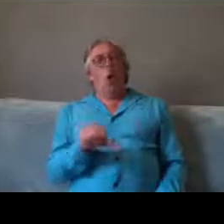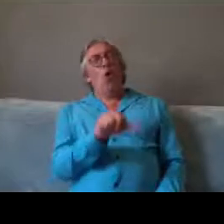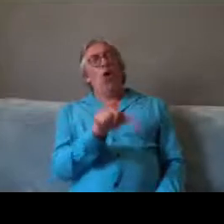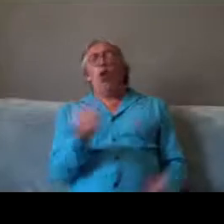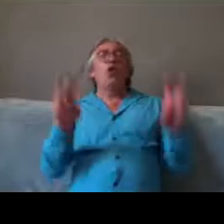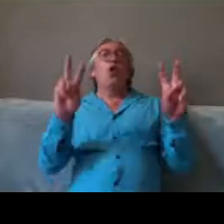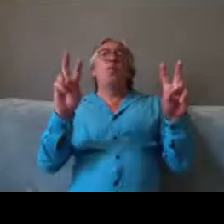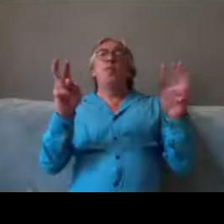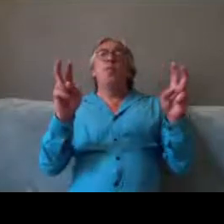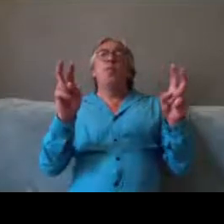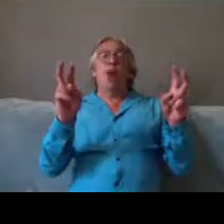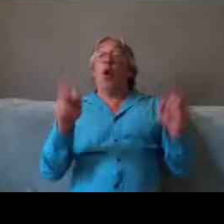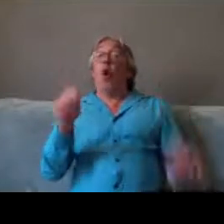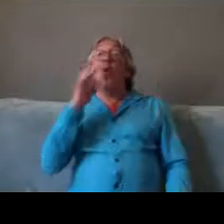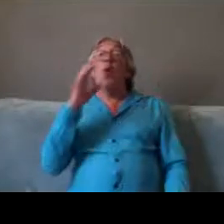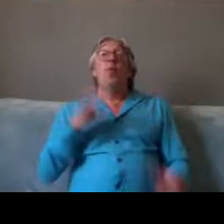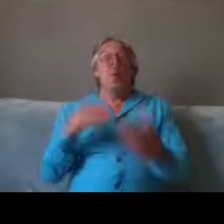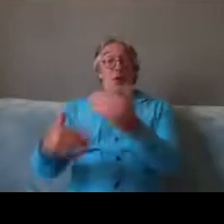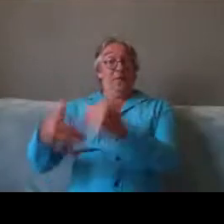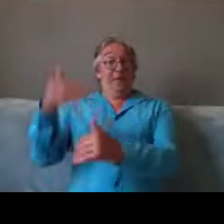like the inclusion strategy, we really need it.